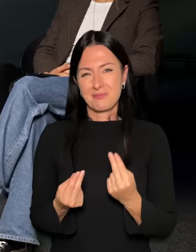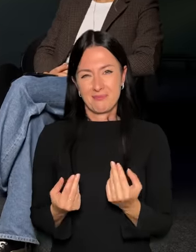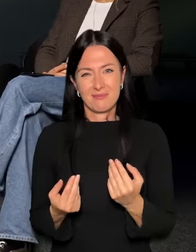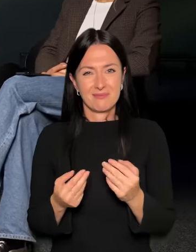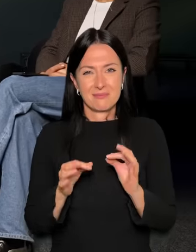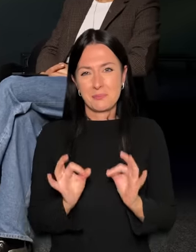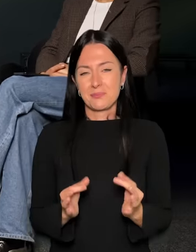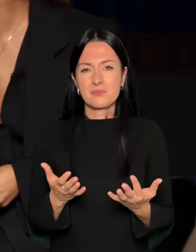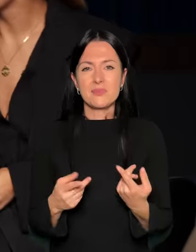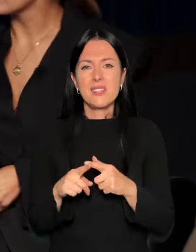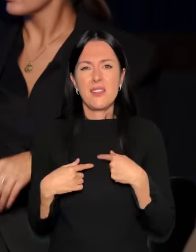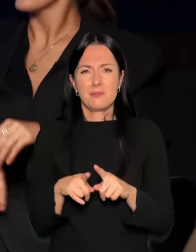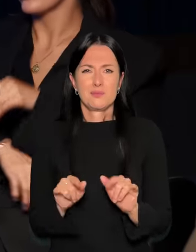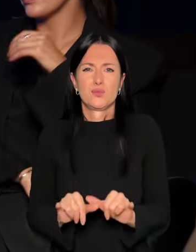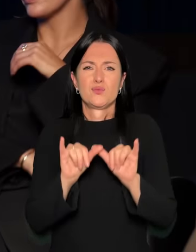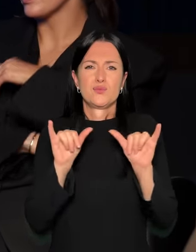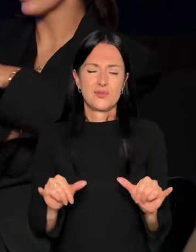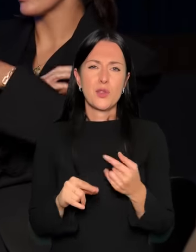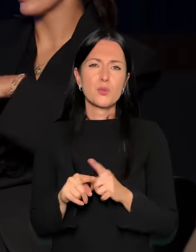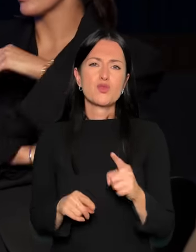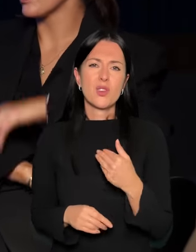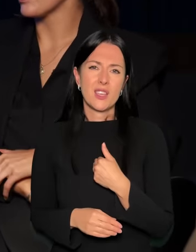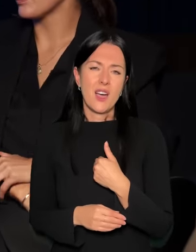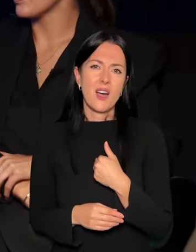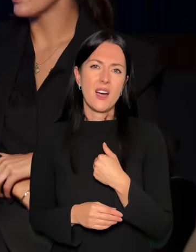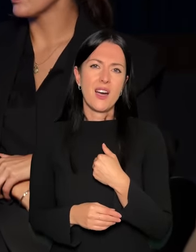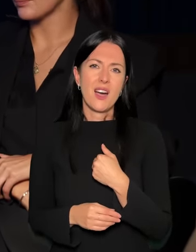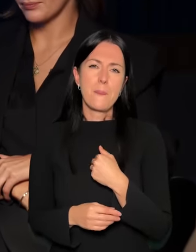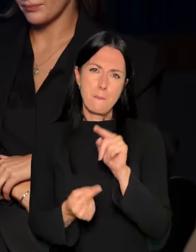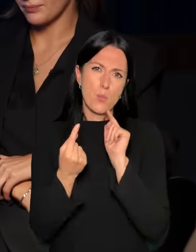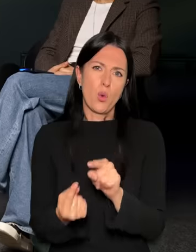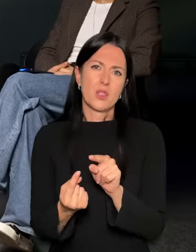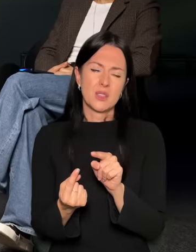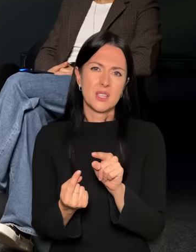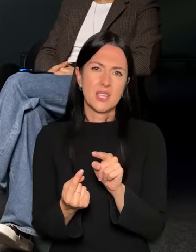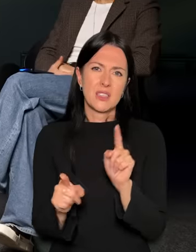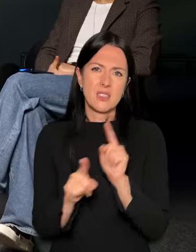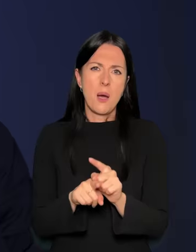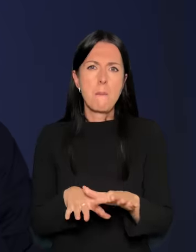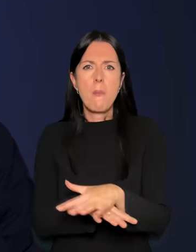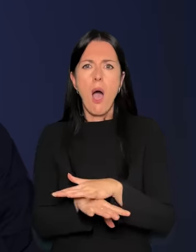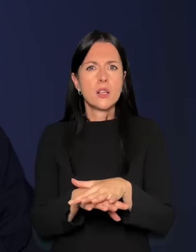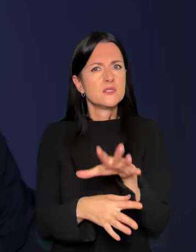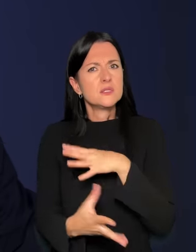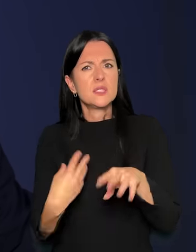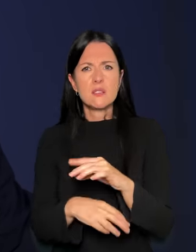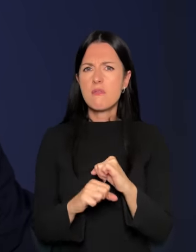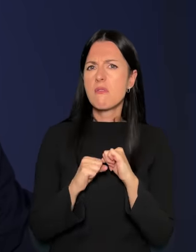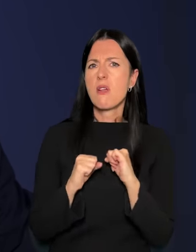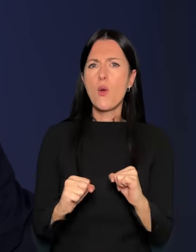Actually, it's a joke, I'm being ironic because I'm against this mass heroization of the military, especially